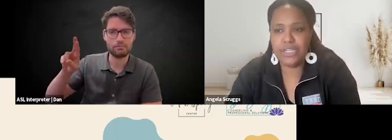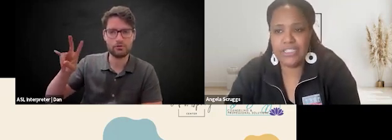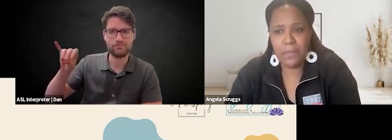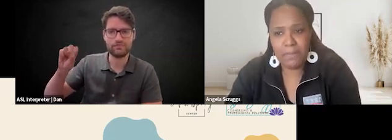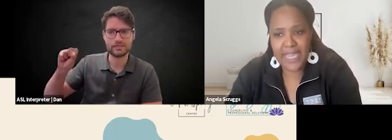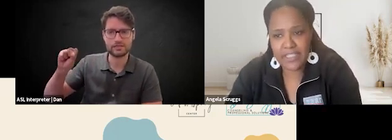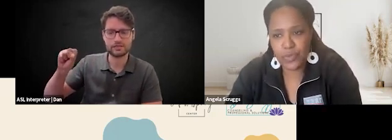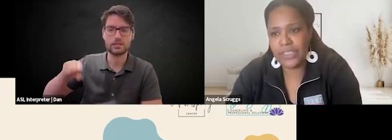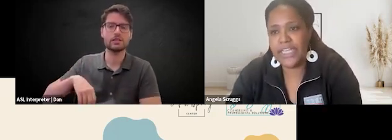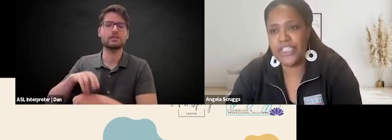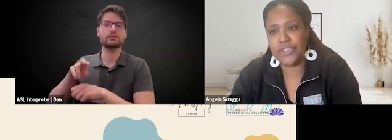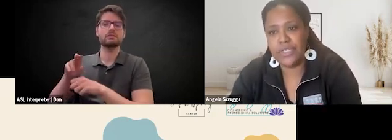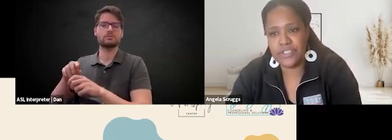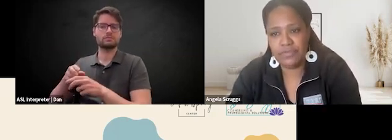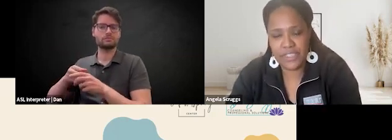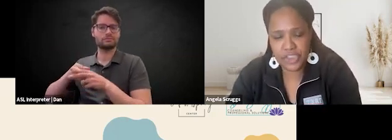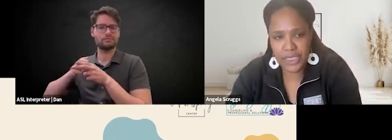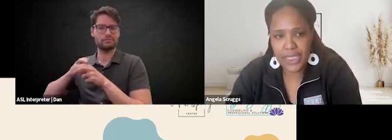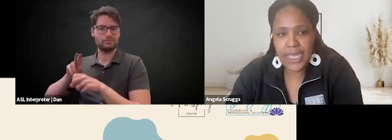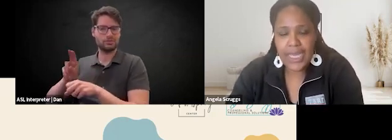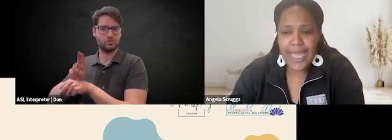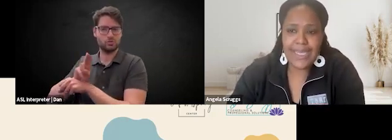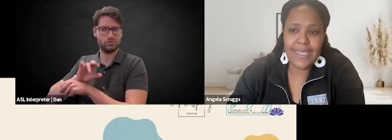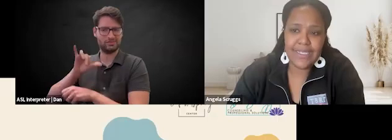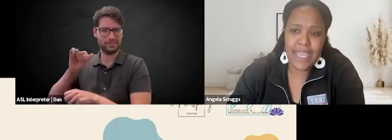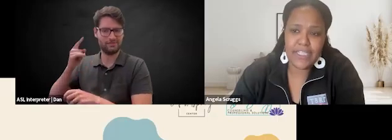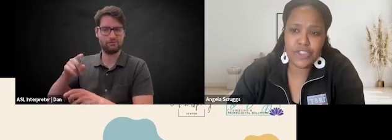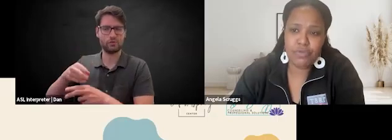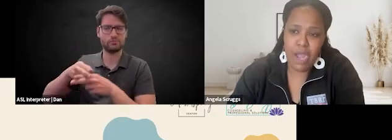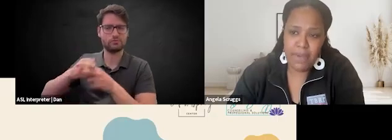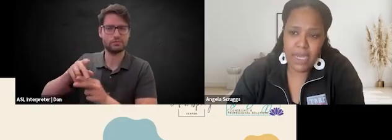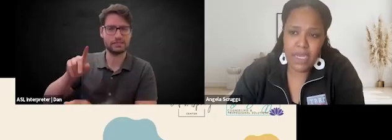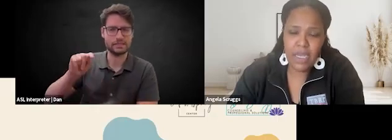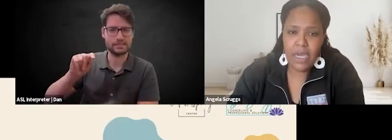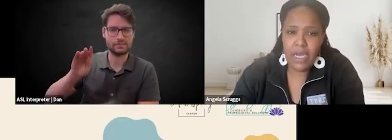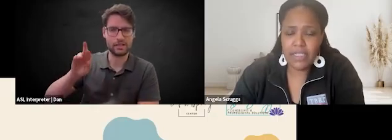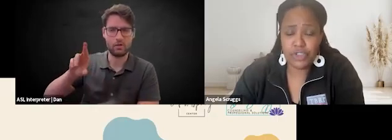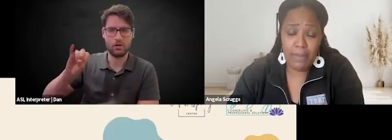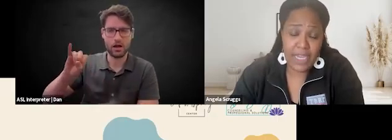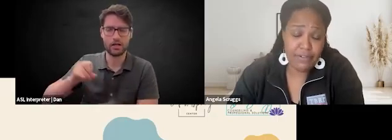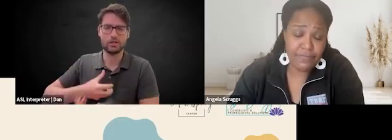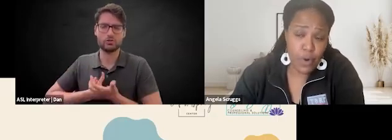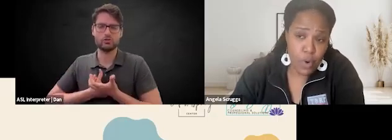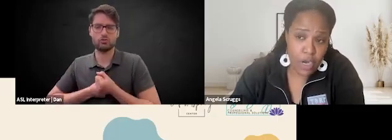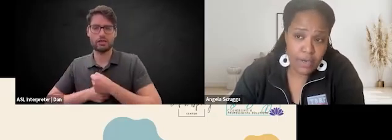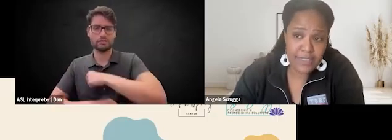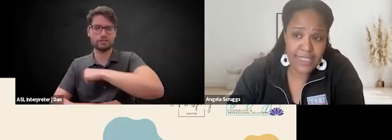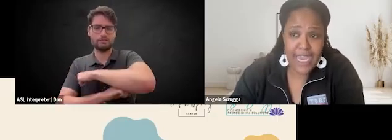trust based relational intervention. And it is a trauma, uh... trauma informed,